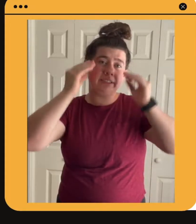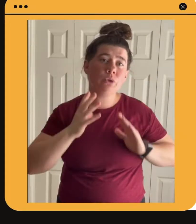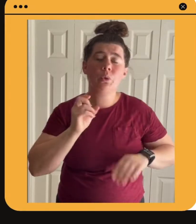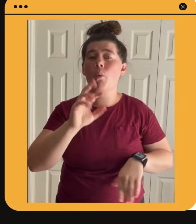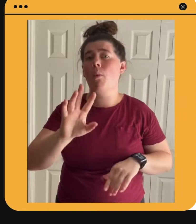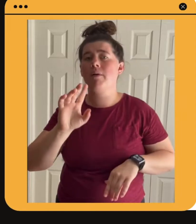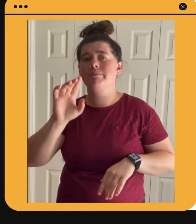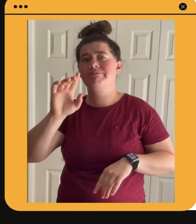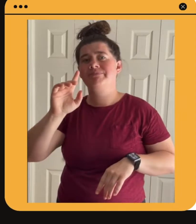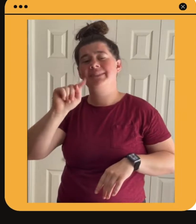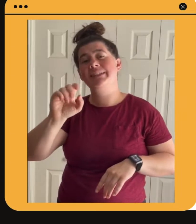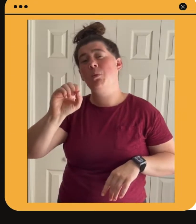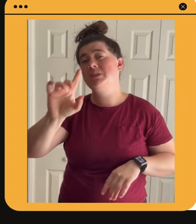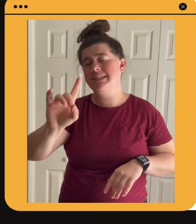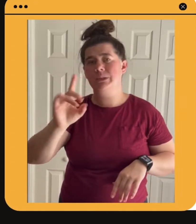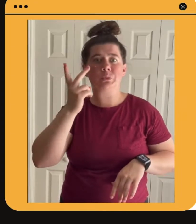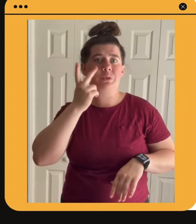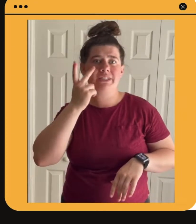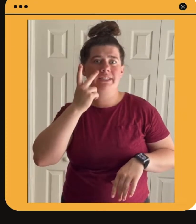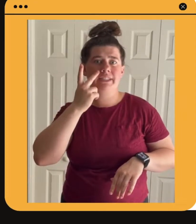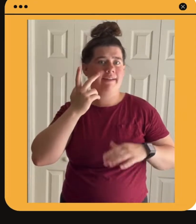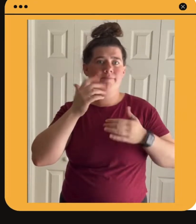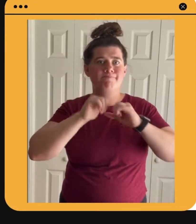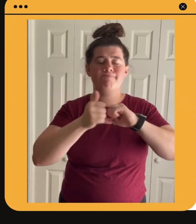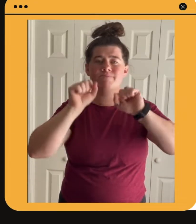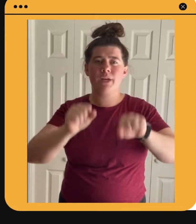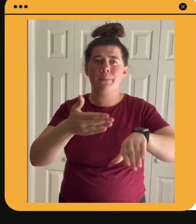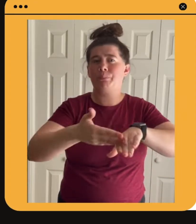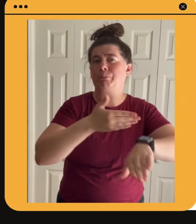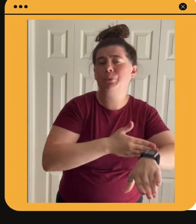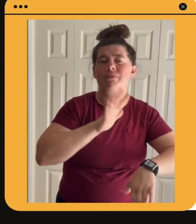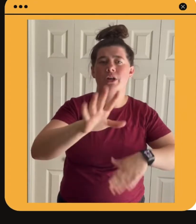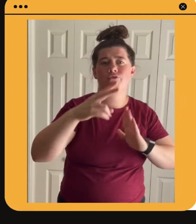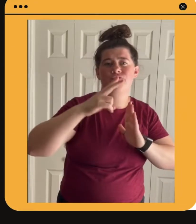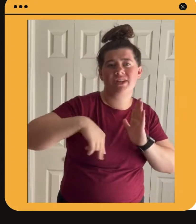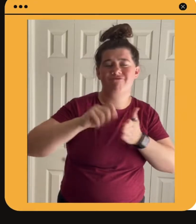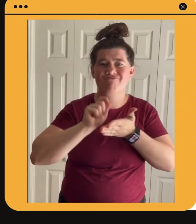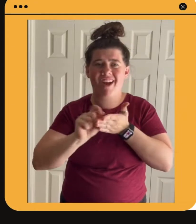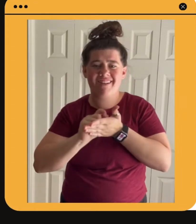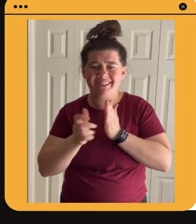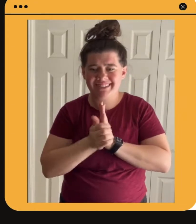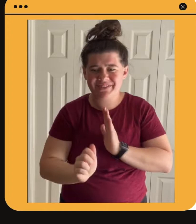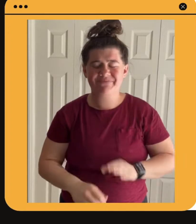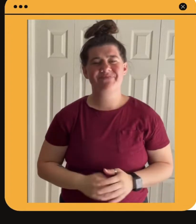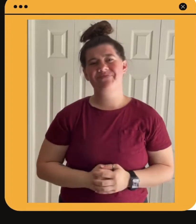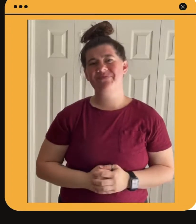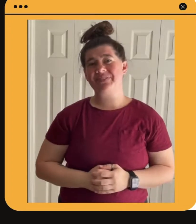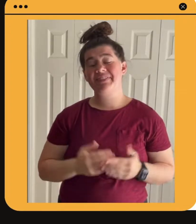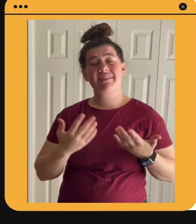co-teacher or their Tod to see how we can improve their reading and writing skills.